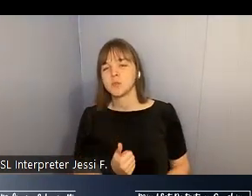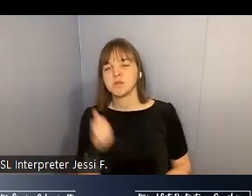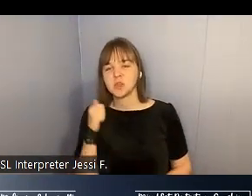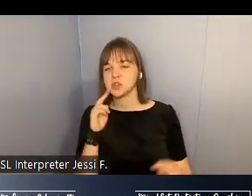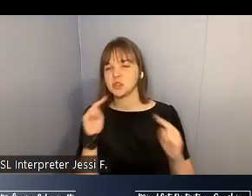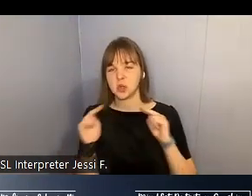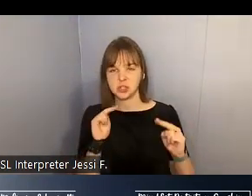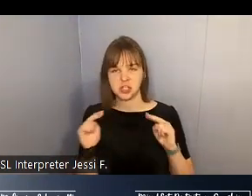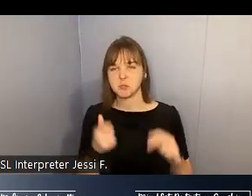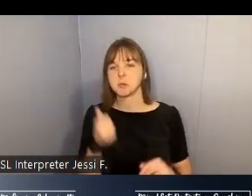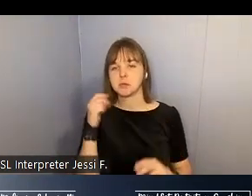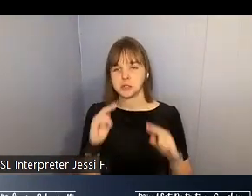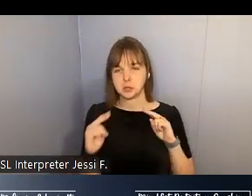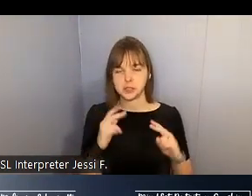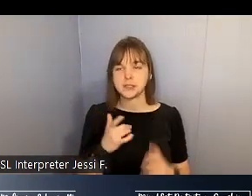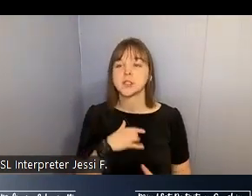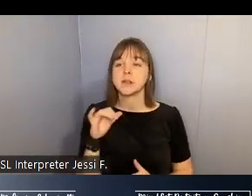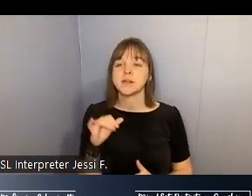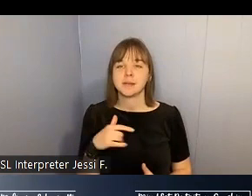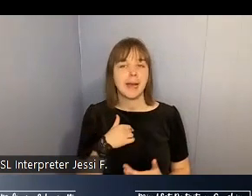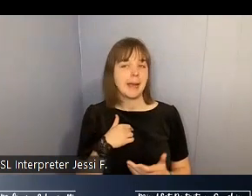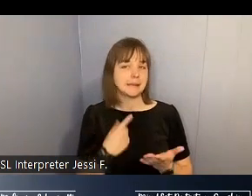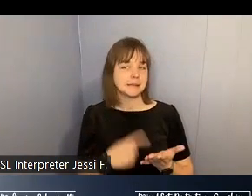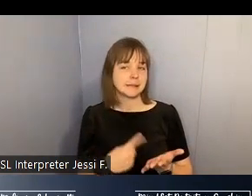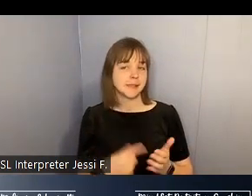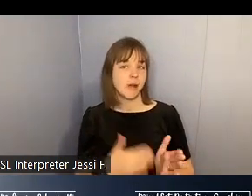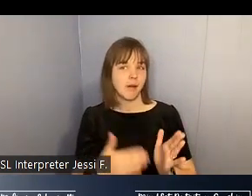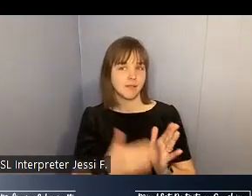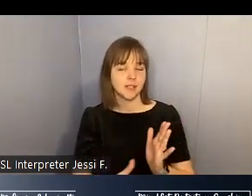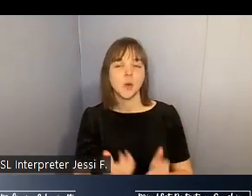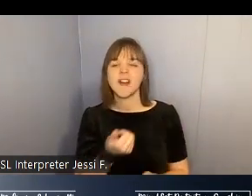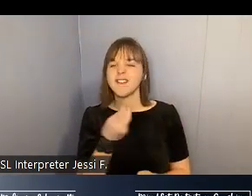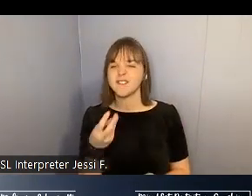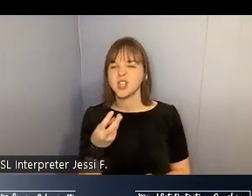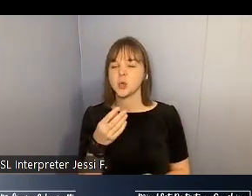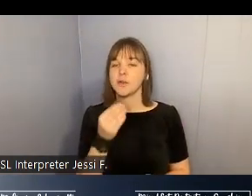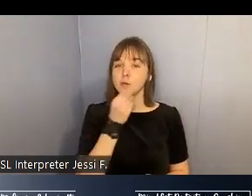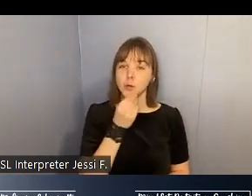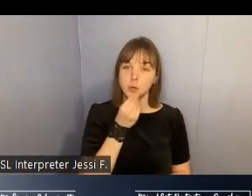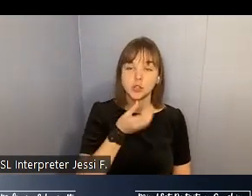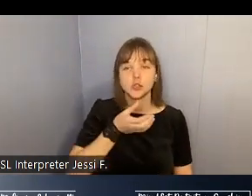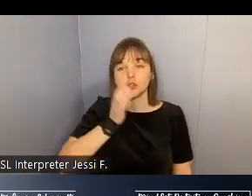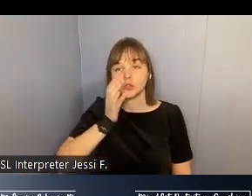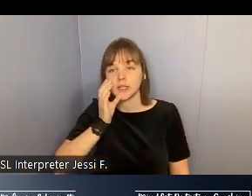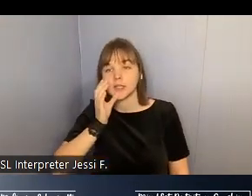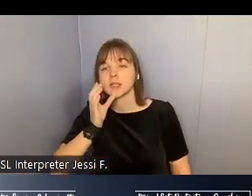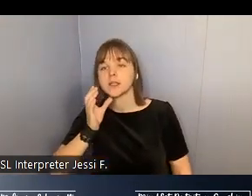the actions that you are unwilling to change or give up long-term at least for now.